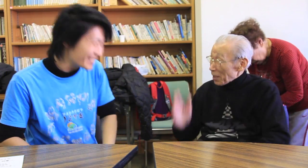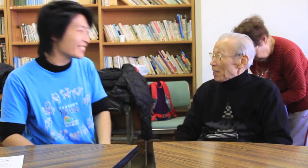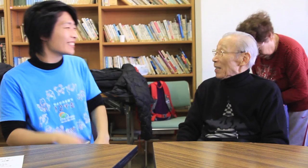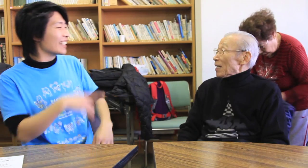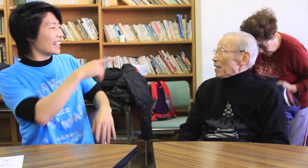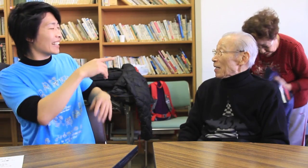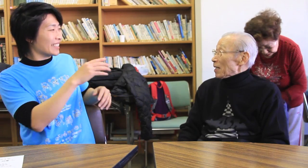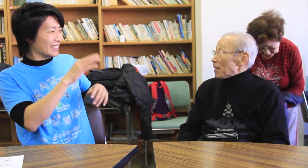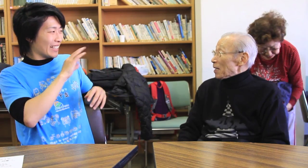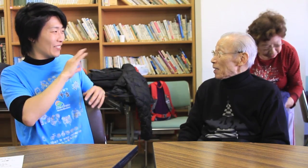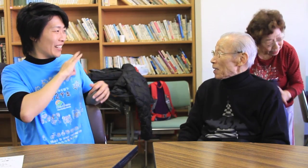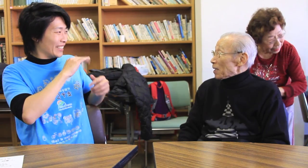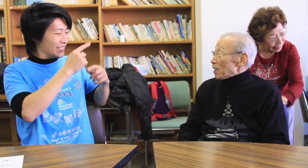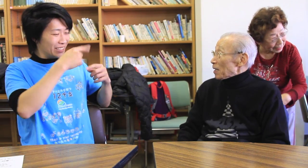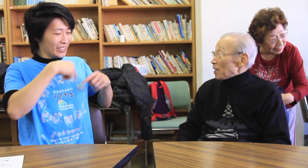Danny: Thank you for allowing me to interview you.